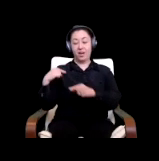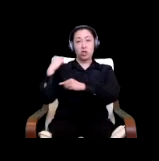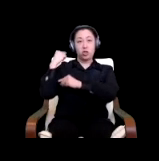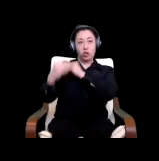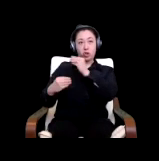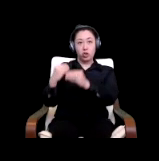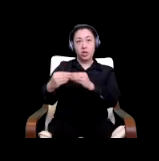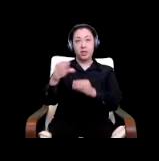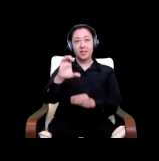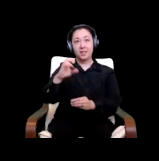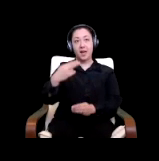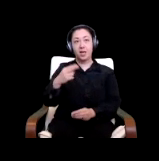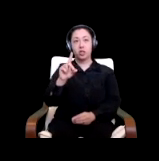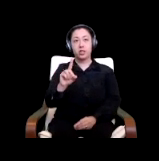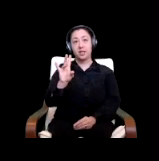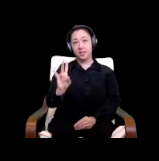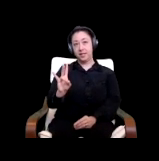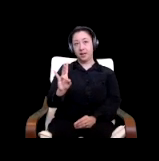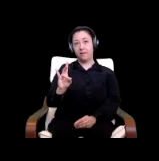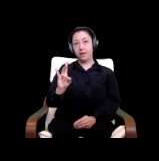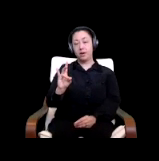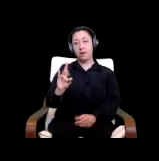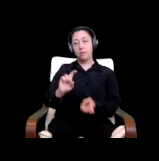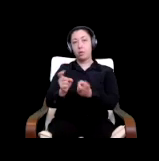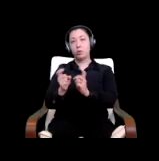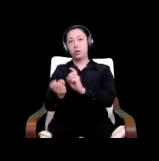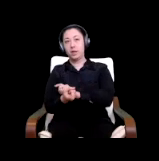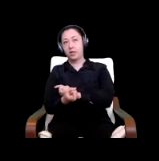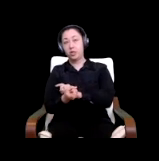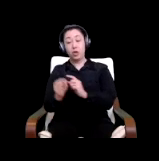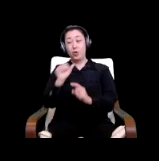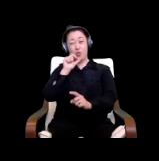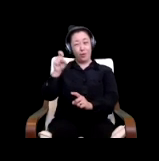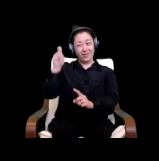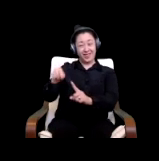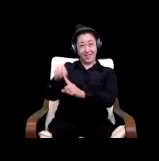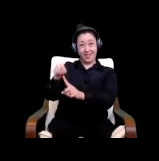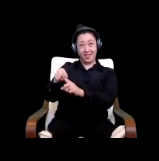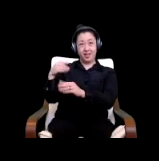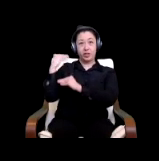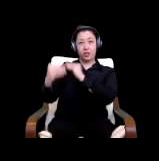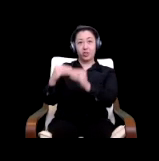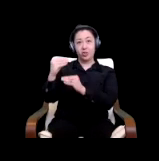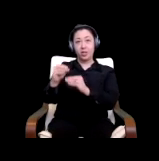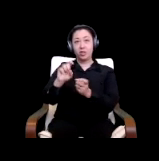mutation although this is not required for a CHARGE diagnosis.